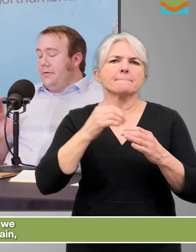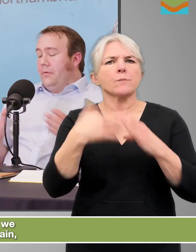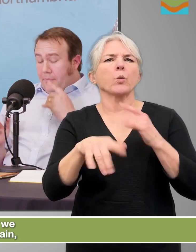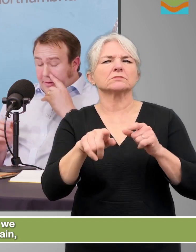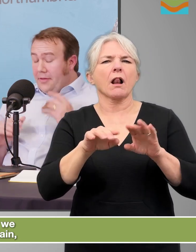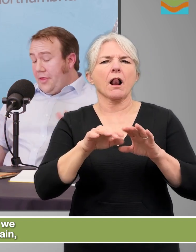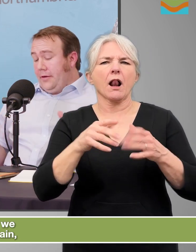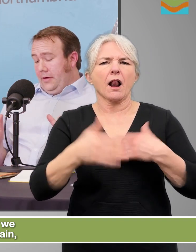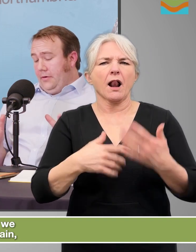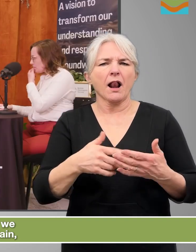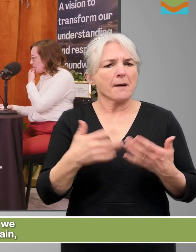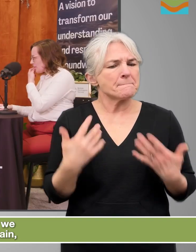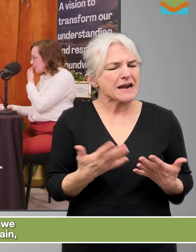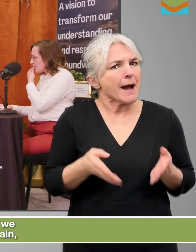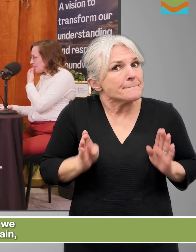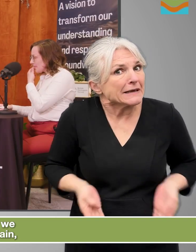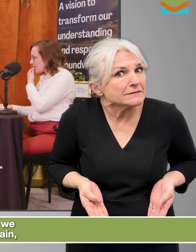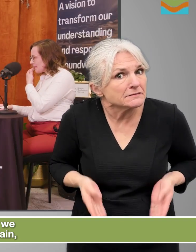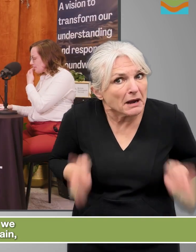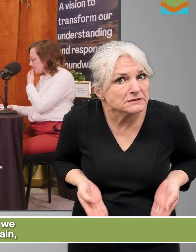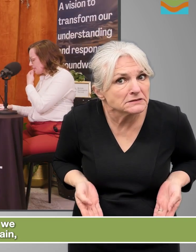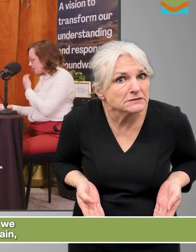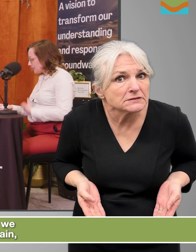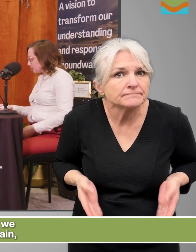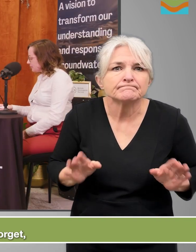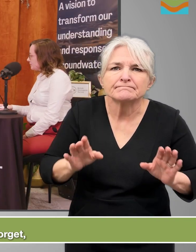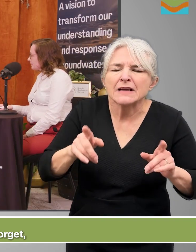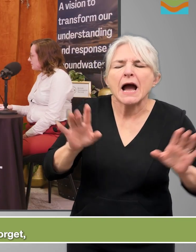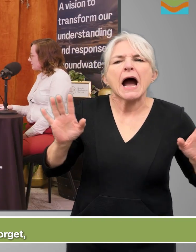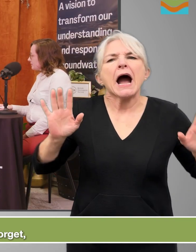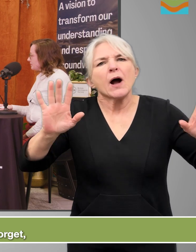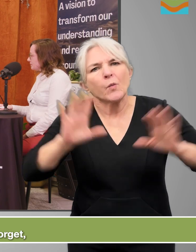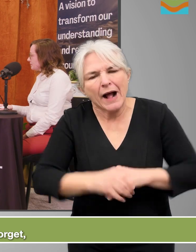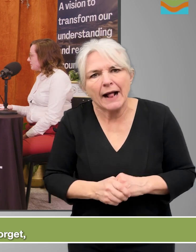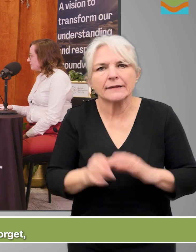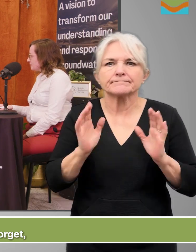I think the other thing that we can talk about, which is again, an opportunity which is we forget,